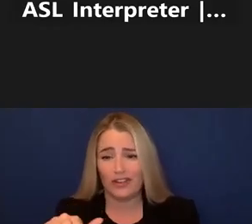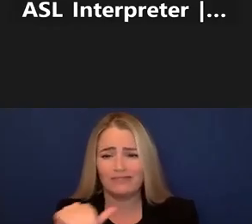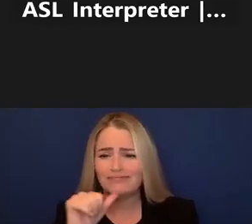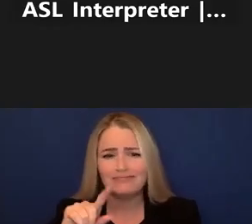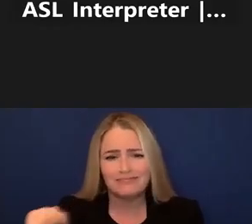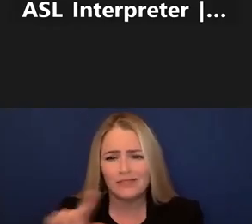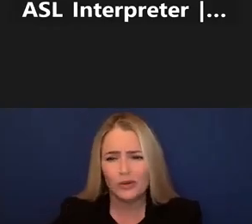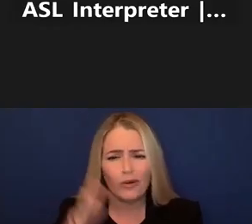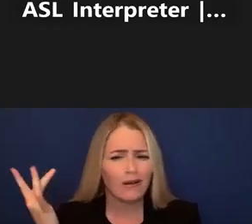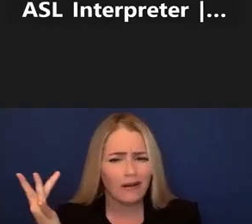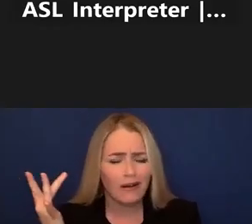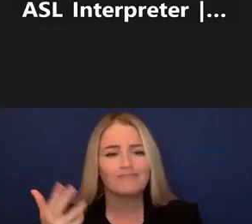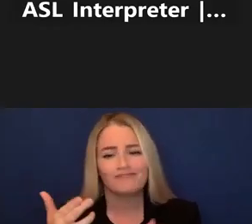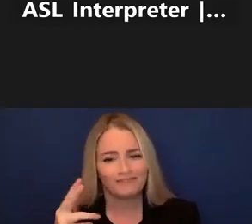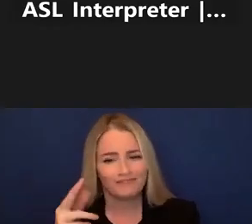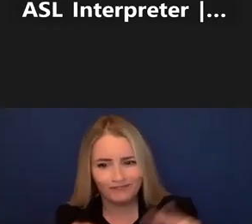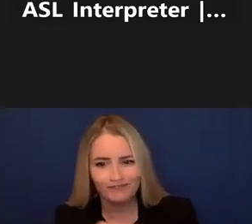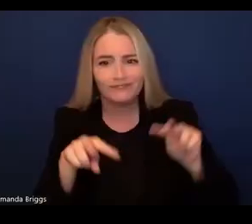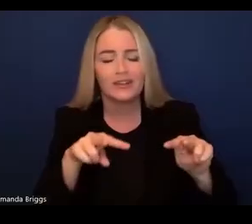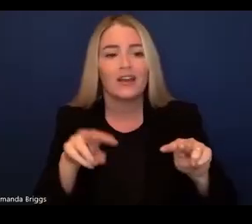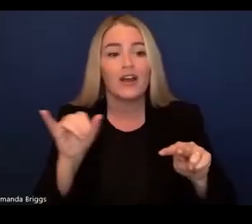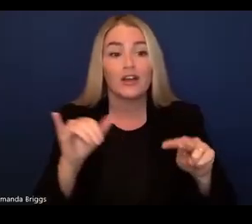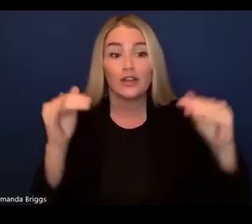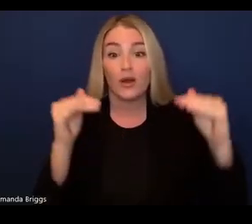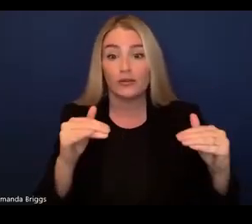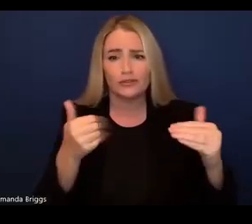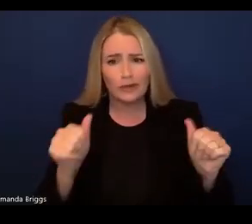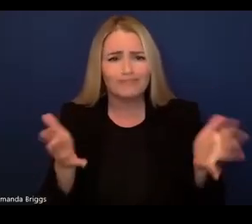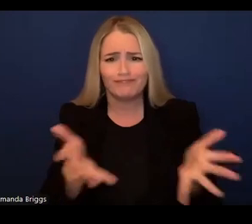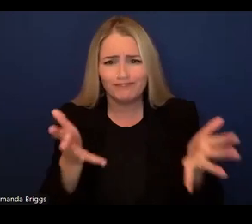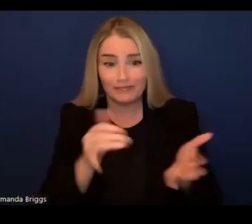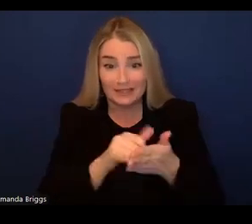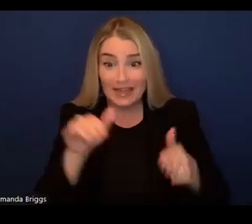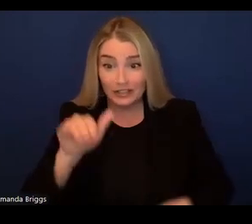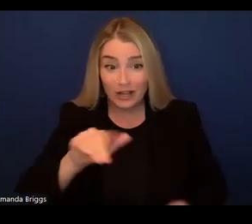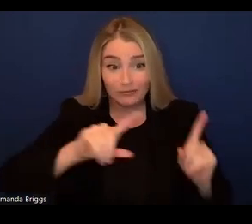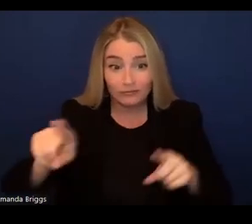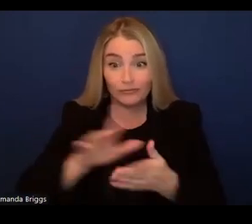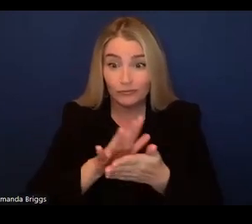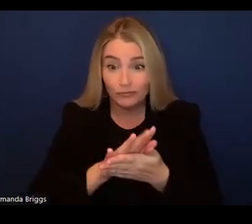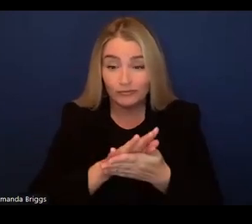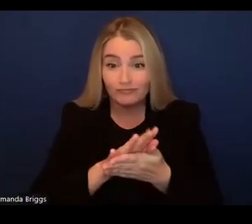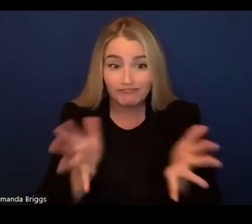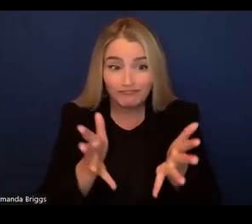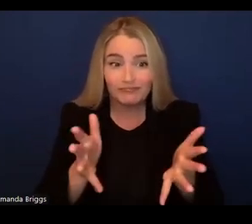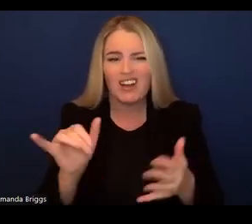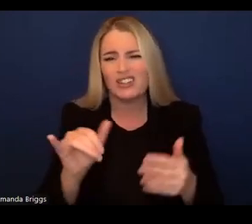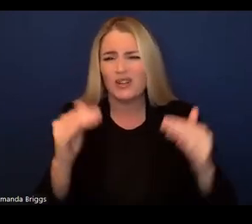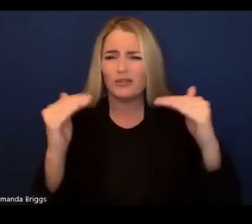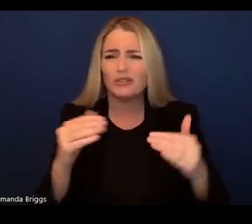They they're there to assess, to try to get the child to attend school. To prevent the student from failing through the cracks.